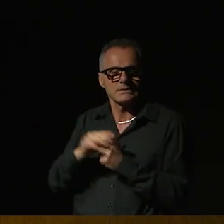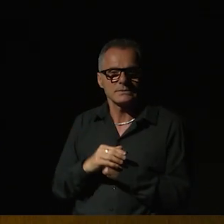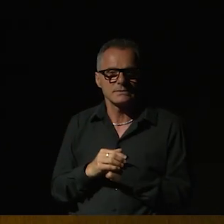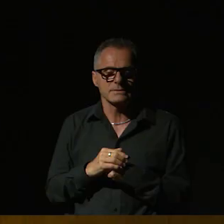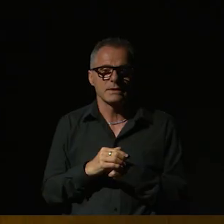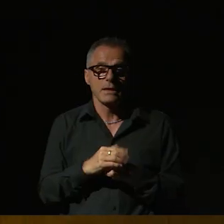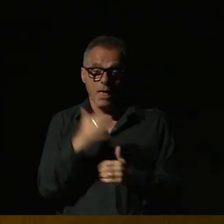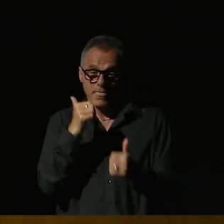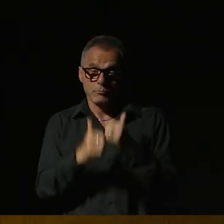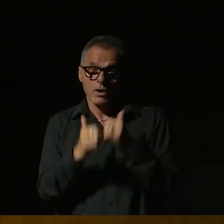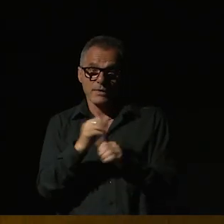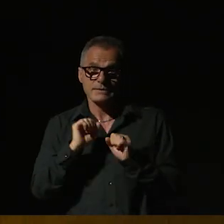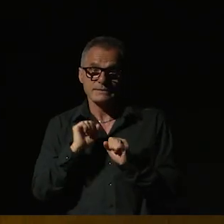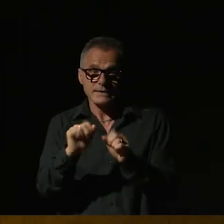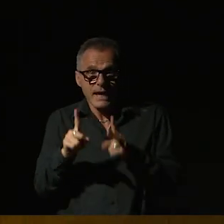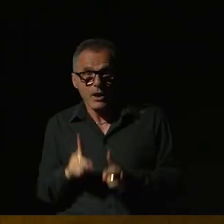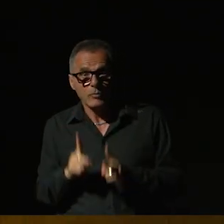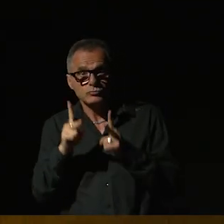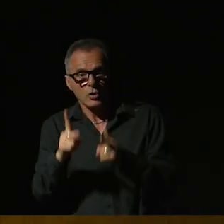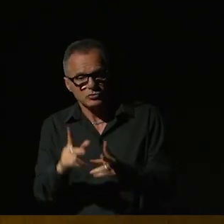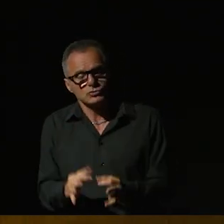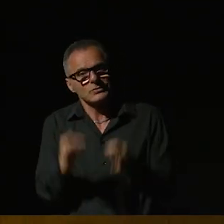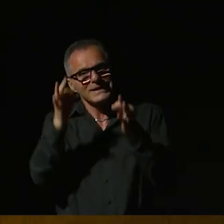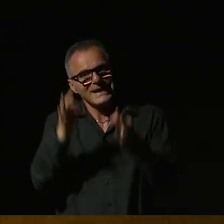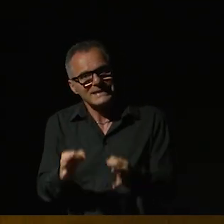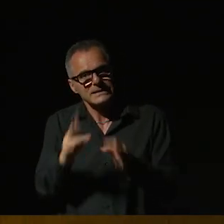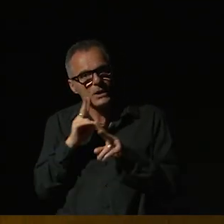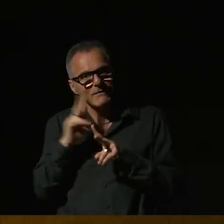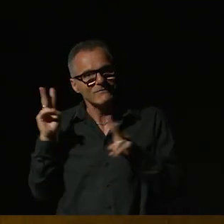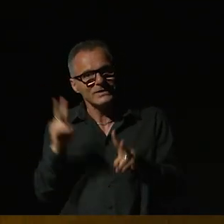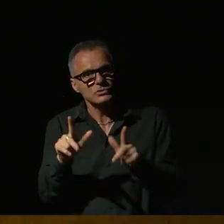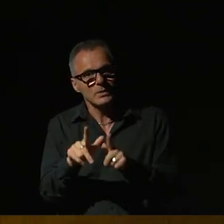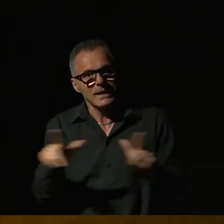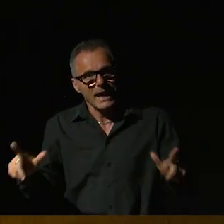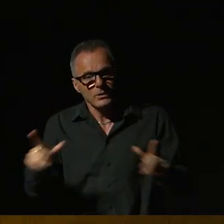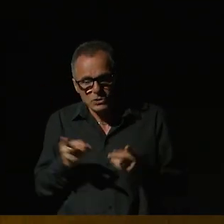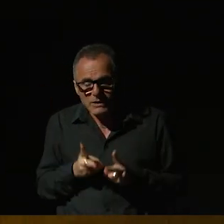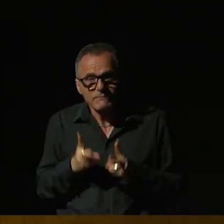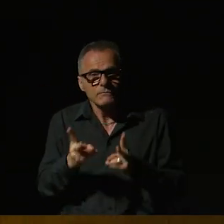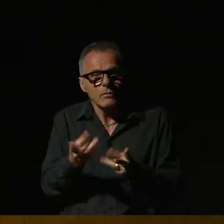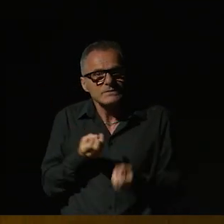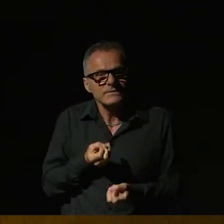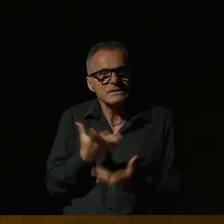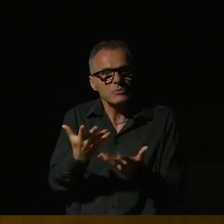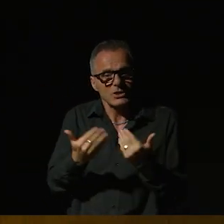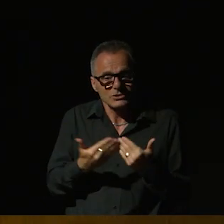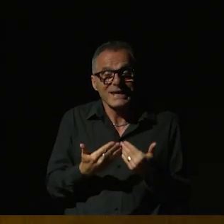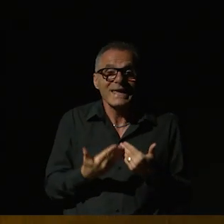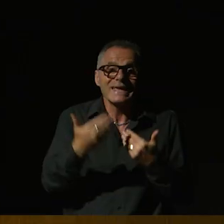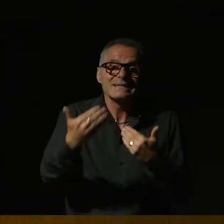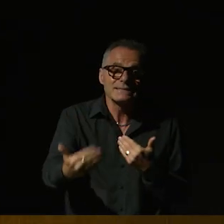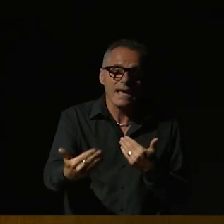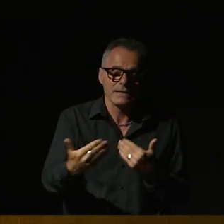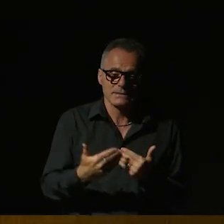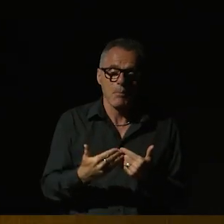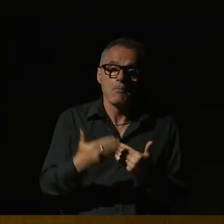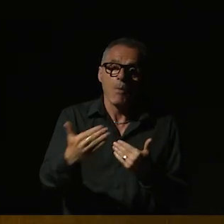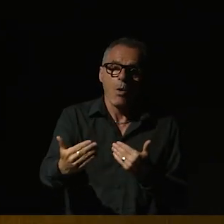The brother's approach to sources of Classical visual language and forms of expression extends far beyond the Farnese Gallery though